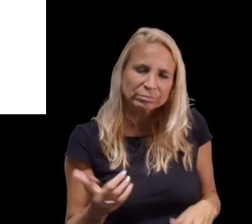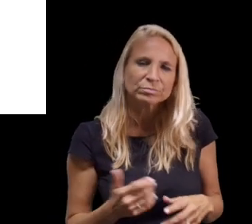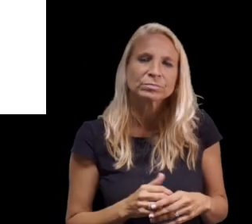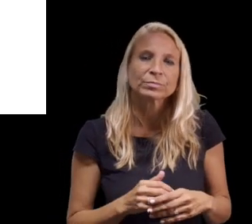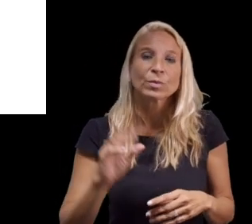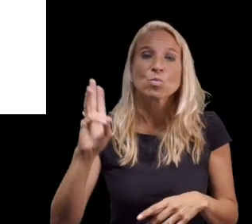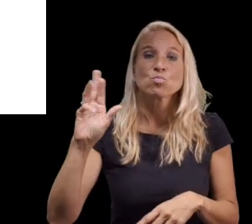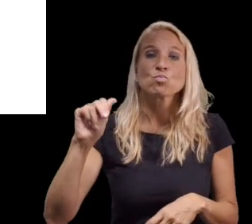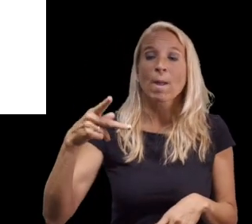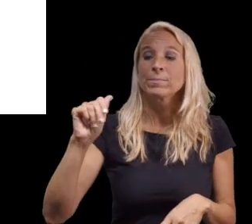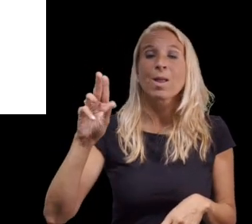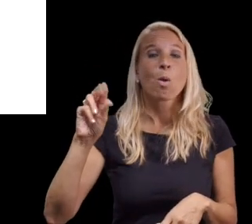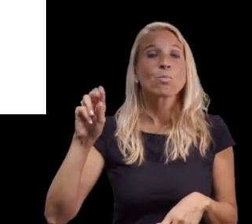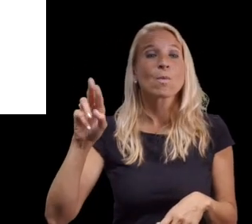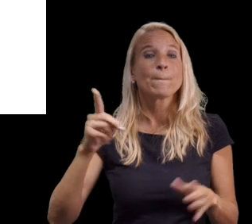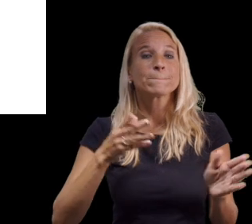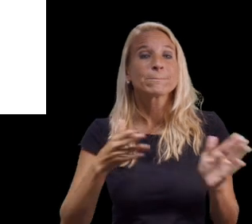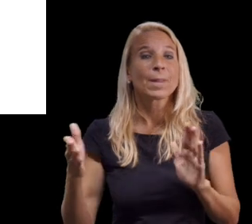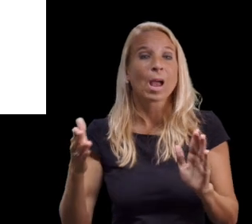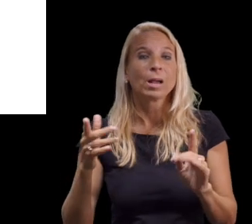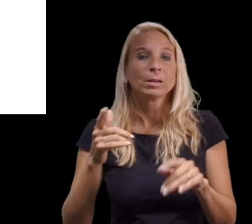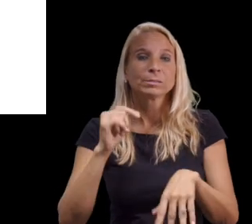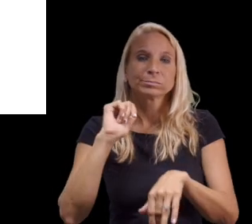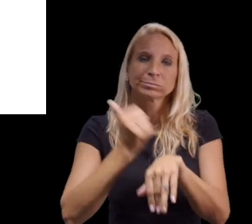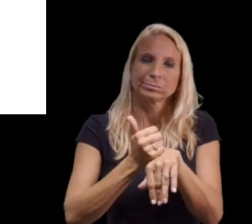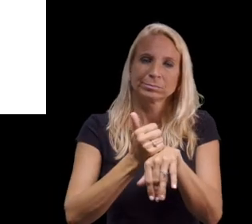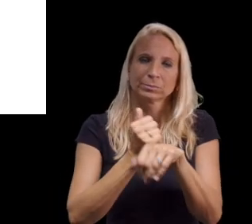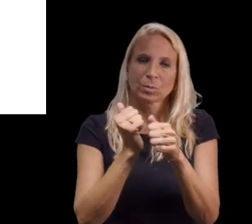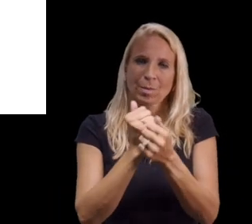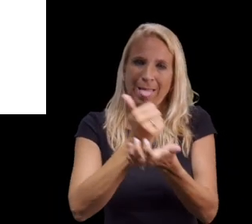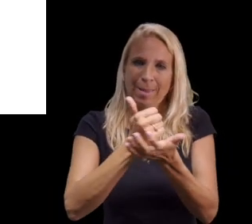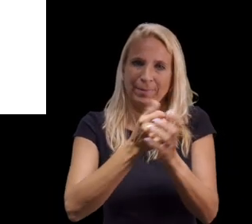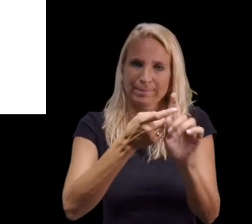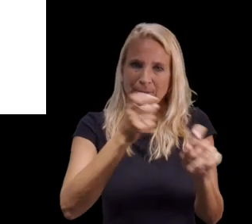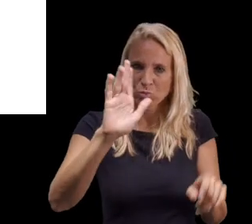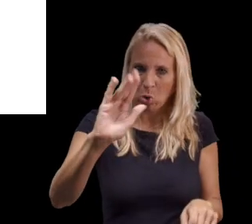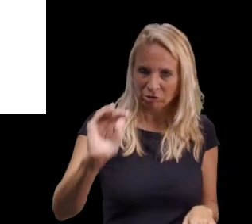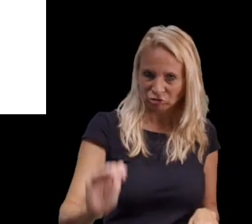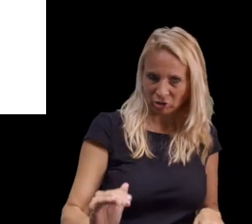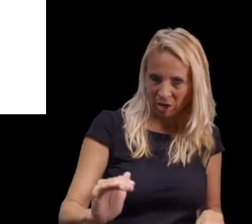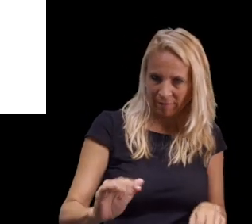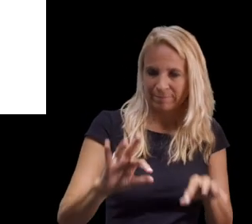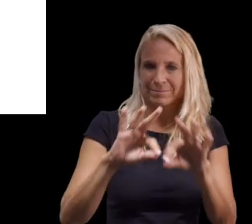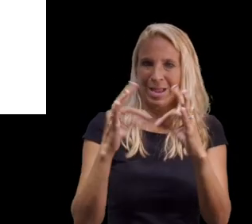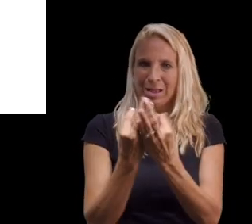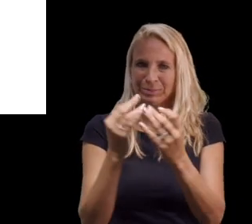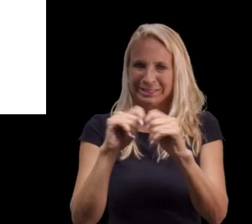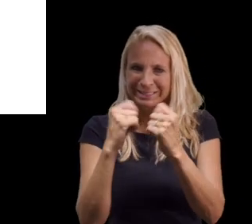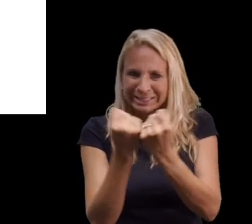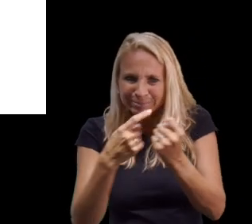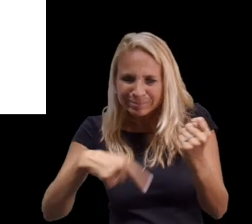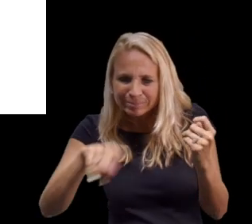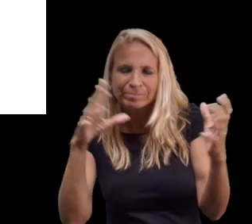The wraparound plan is also made with the help from your child and family team